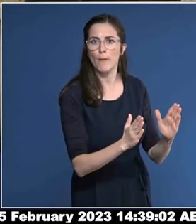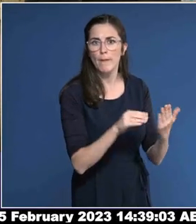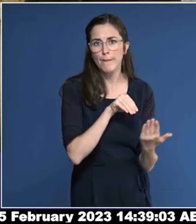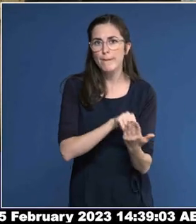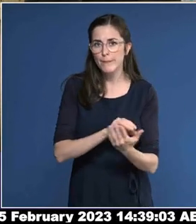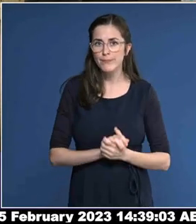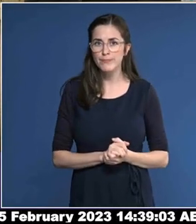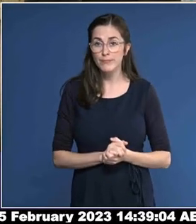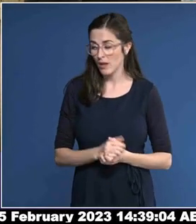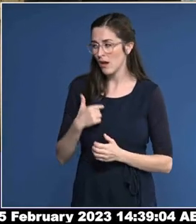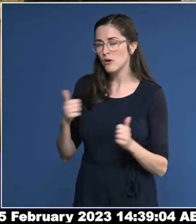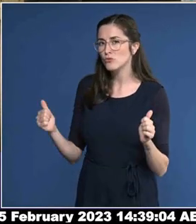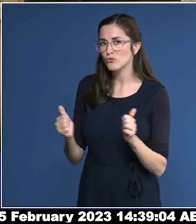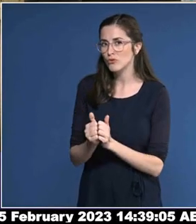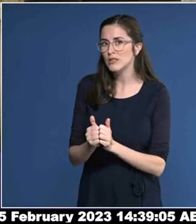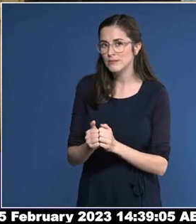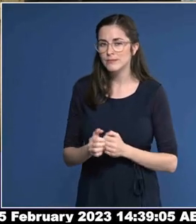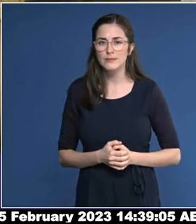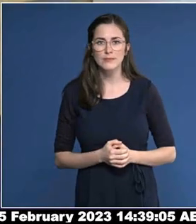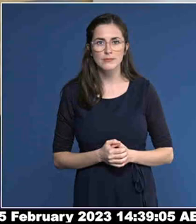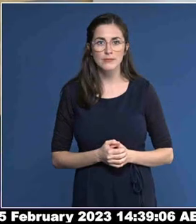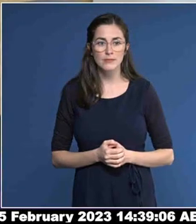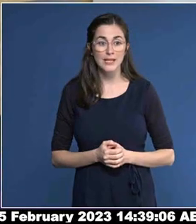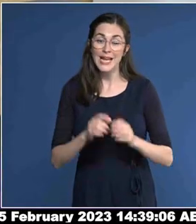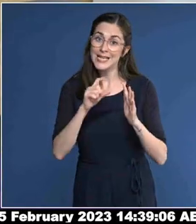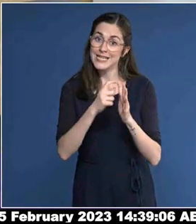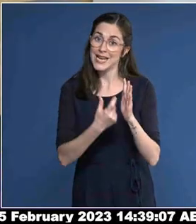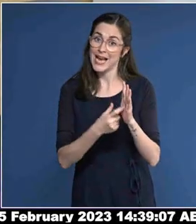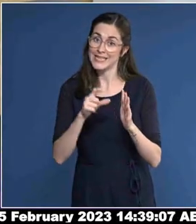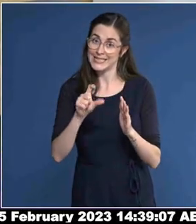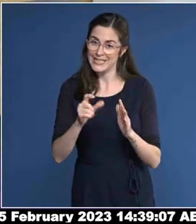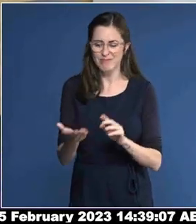So the Royal Commission's work for Public hearing 17, which focused on